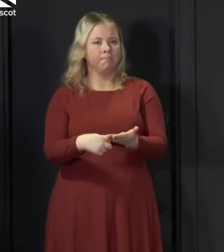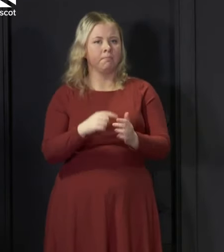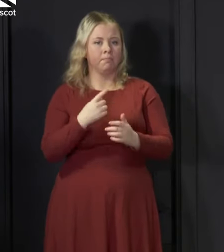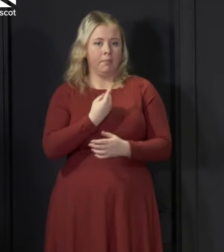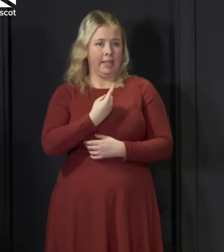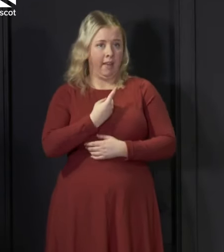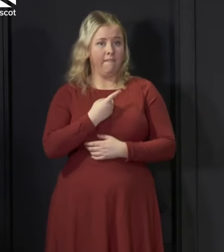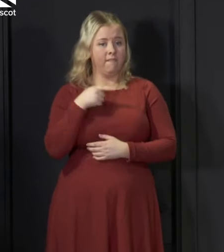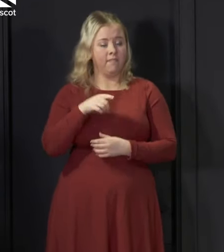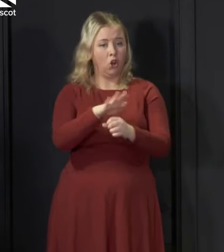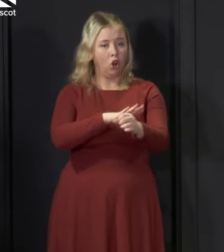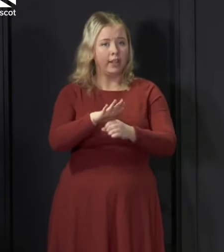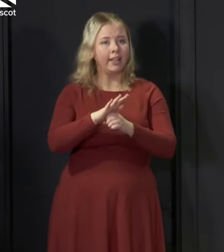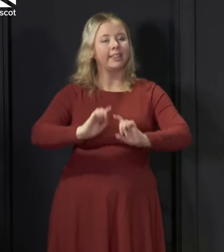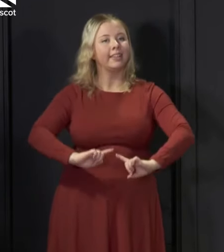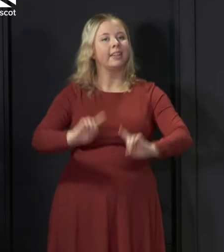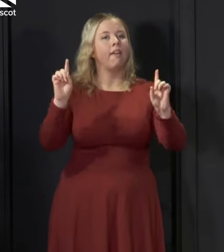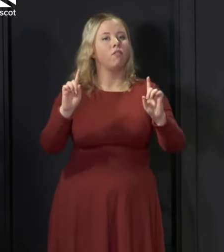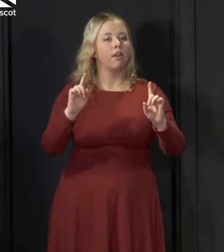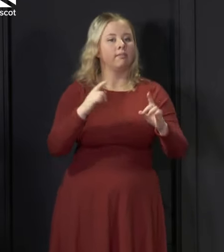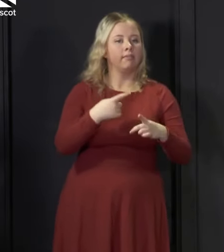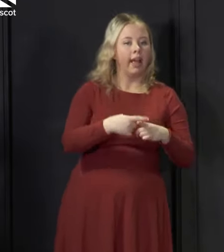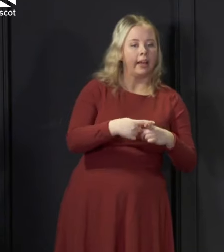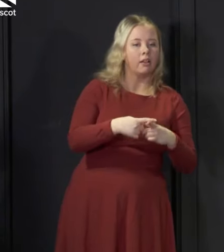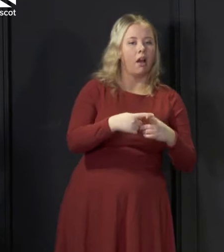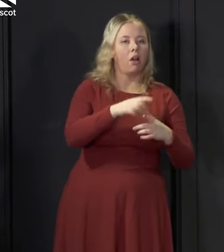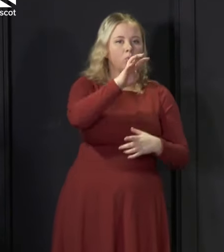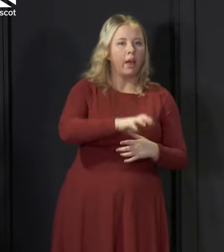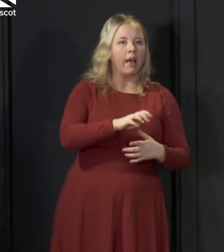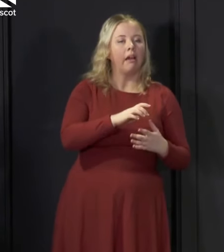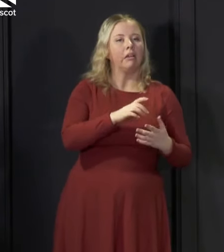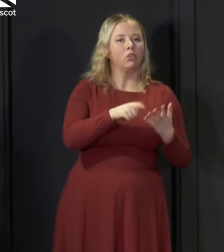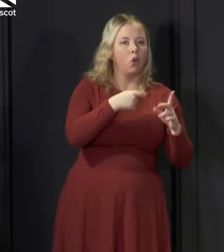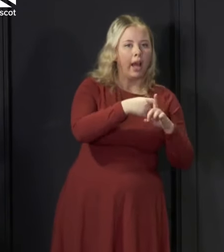that is different for Scotland, or I'm taking it earlier for Scotland than other parts of